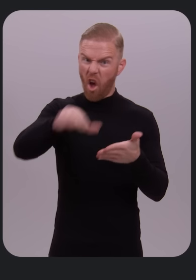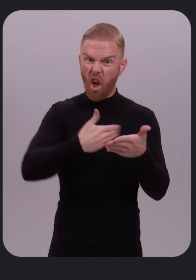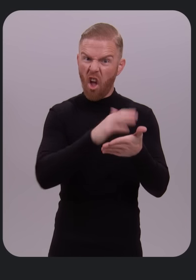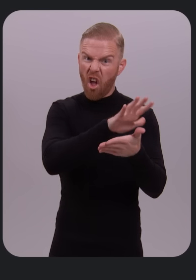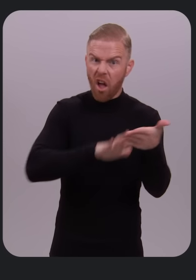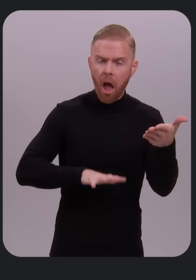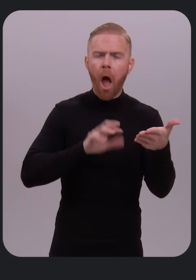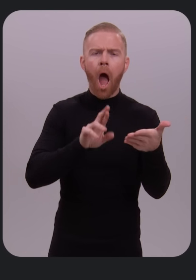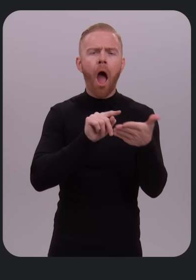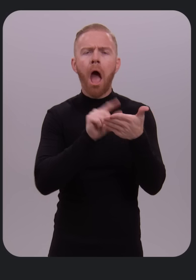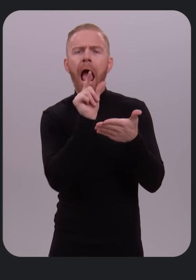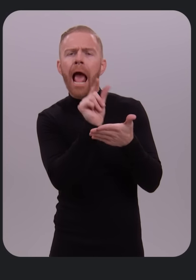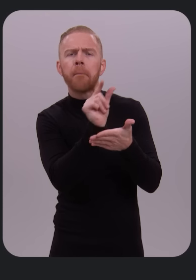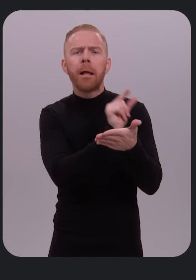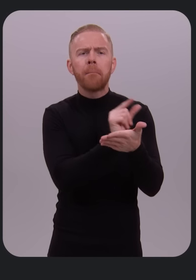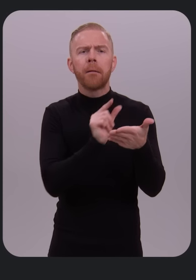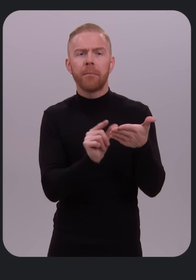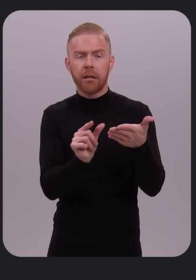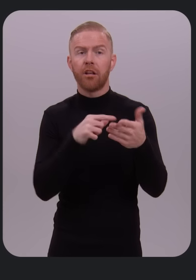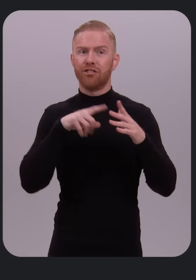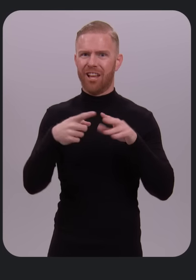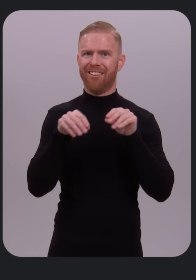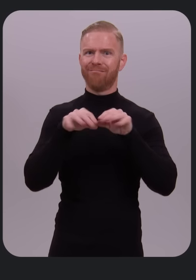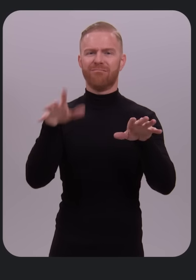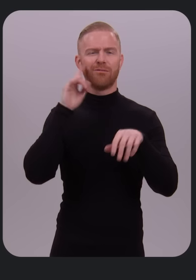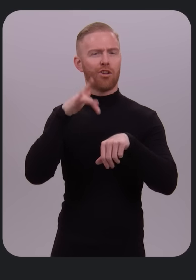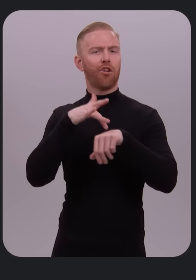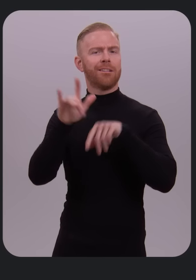We're starting to roll this out to early testers today.